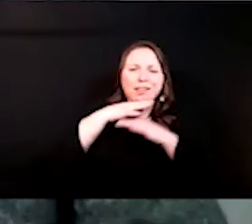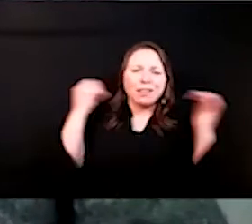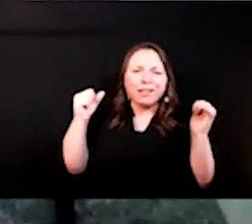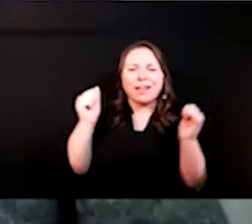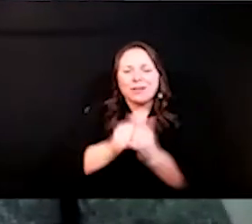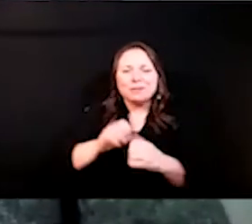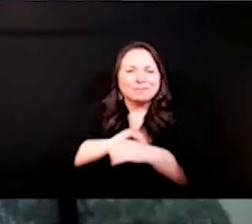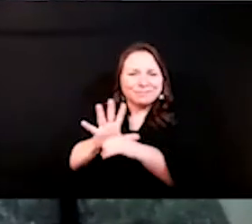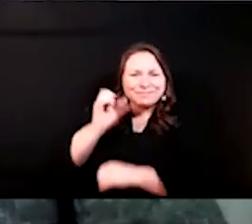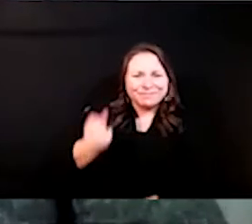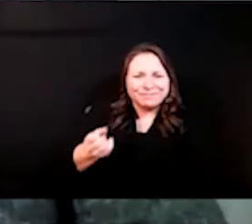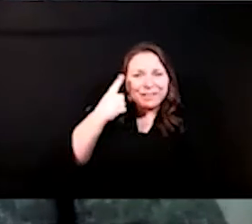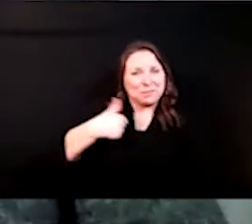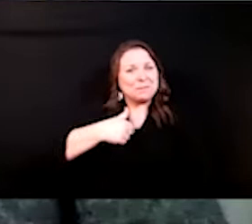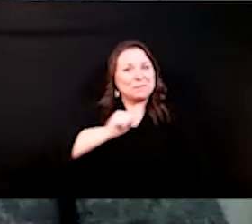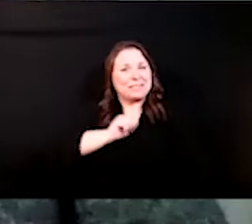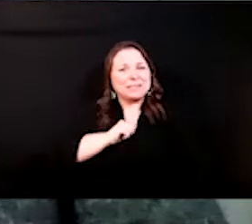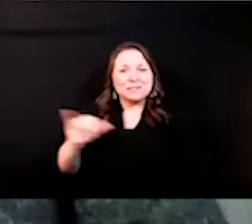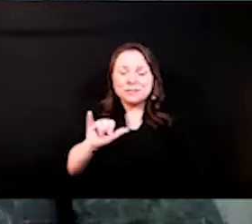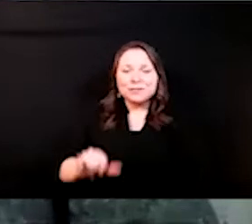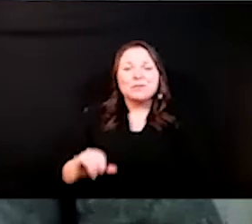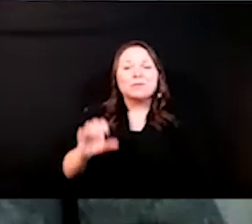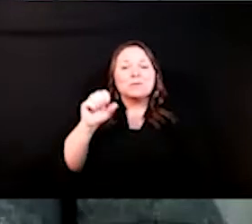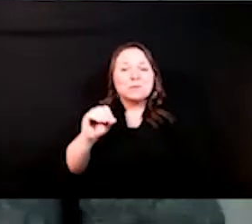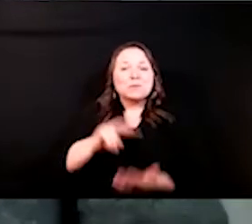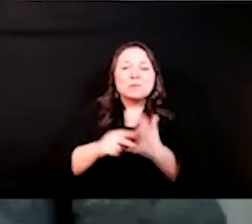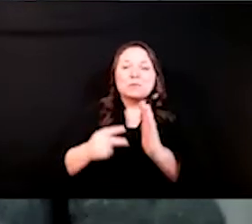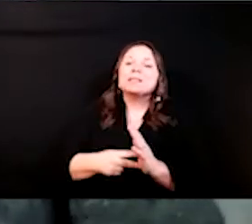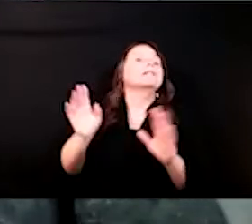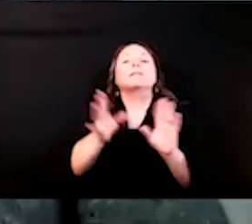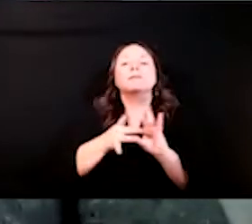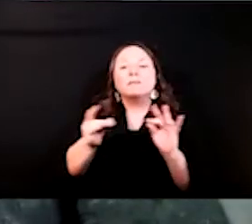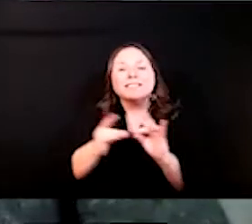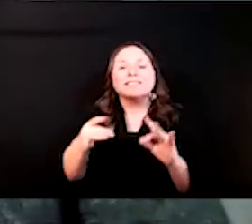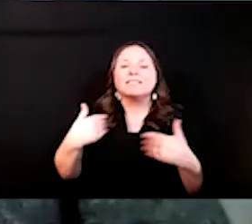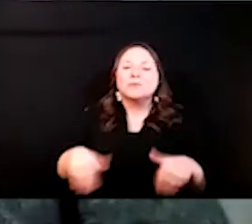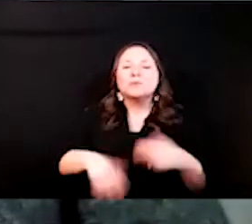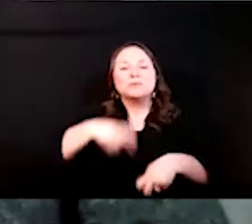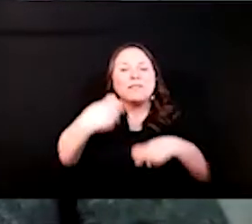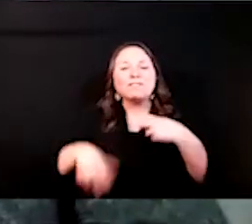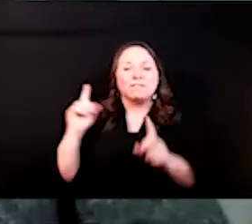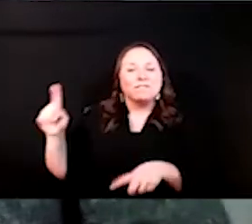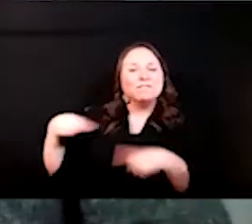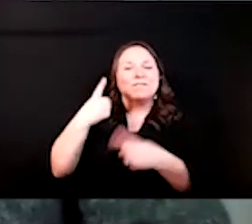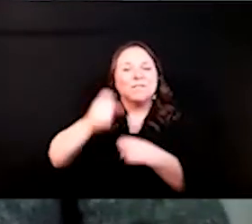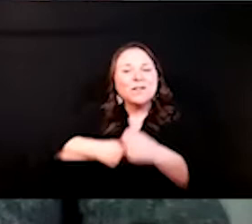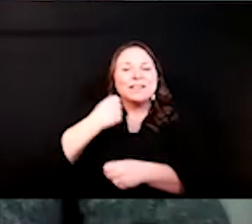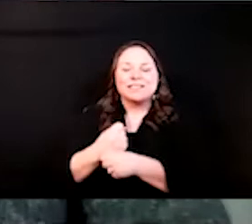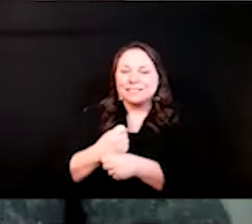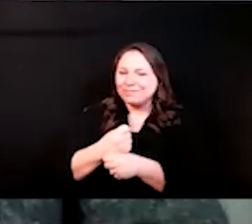MYSELF INCLUDED, AND SO YOU KNOW, KIND OF HEARING THESE MESSAGES CAN DEFINITELY BE TOUGH. WE'VE BEEN DOING THIS